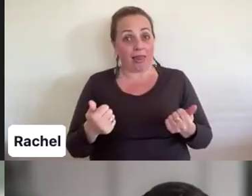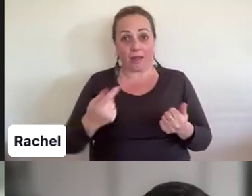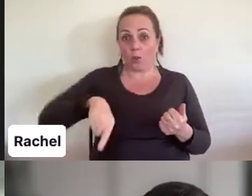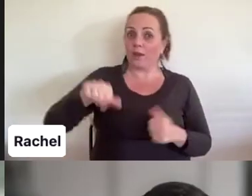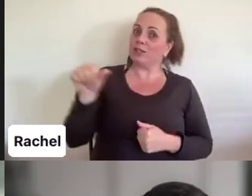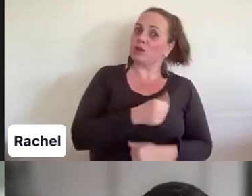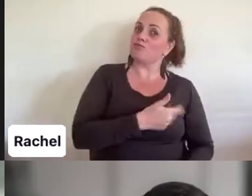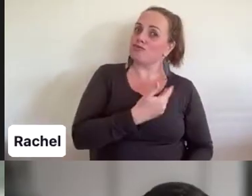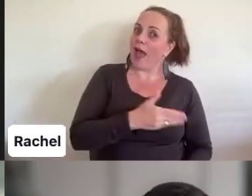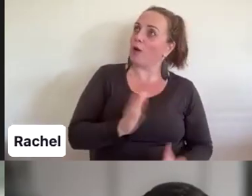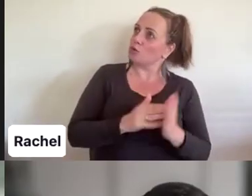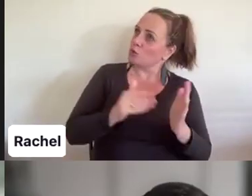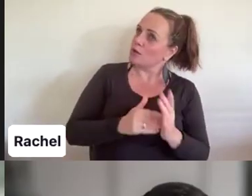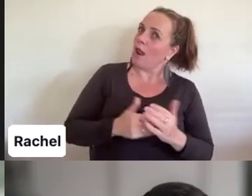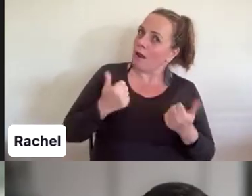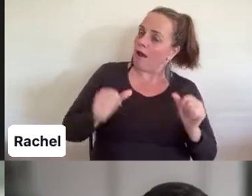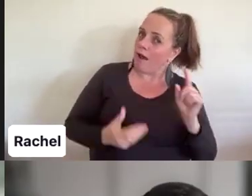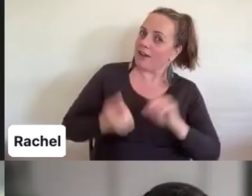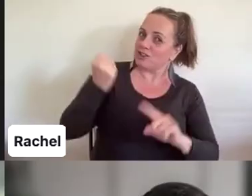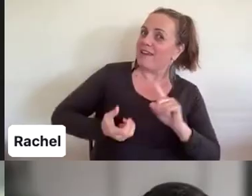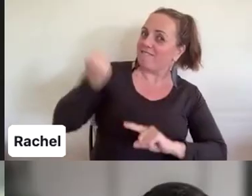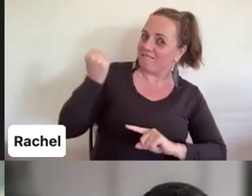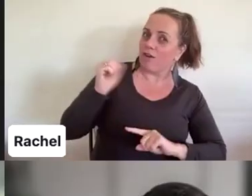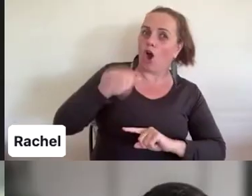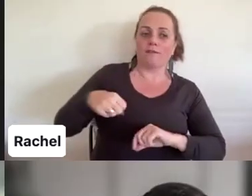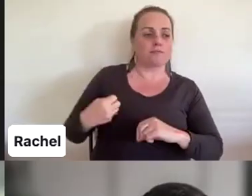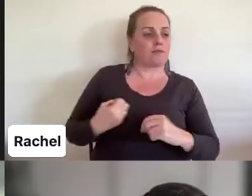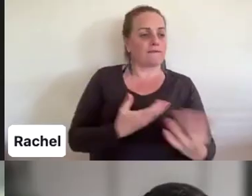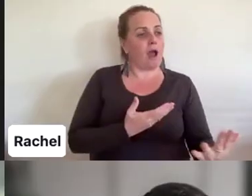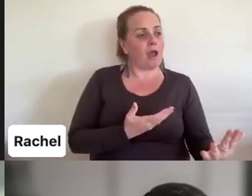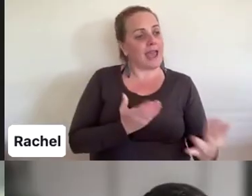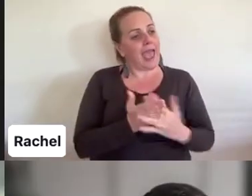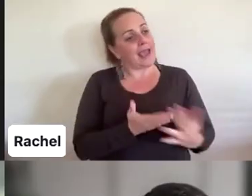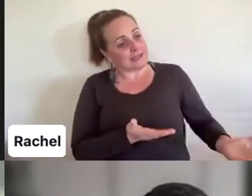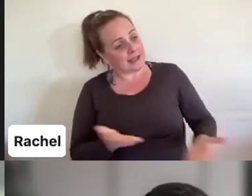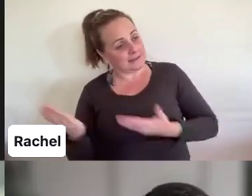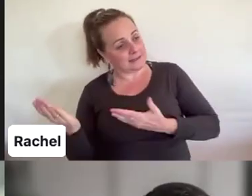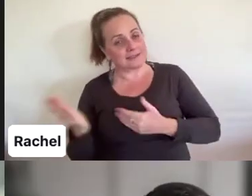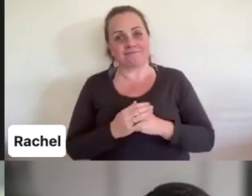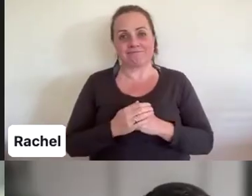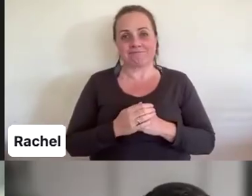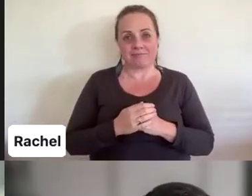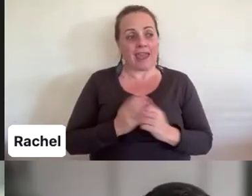of ourselves for what we've done there in terms of providing access, meeting accessibility needs